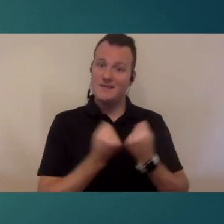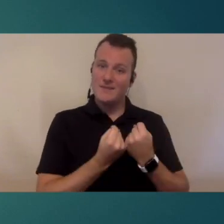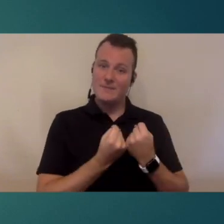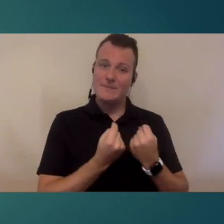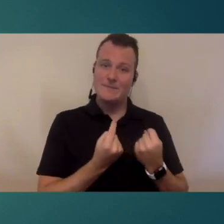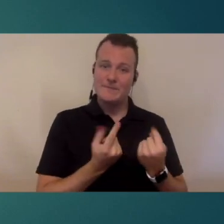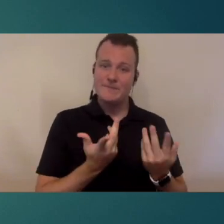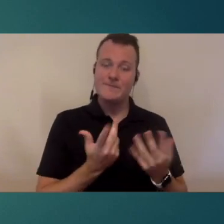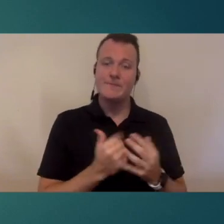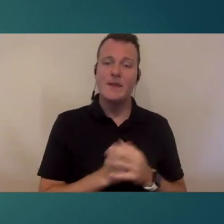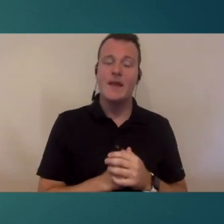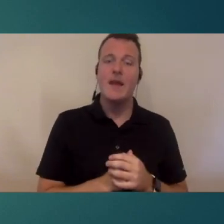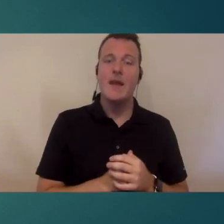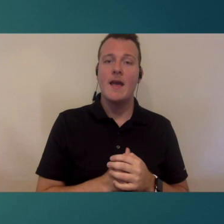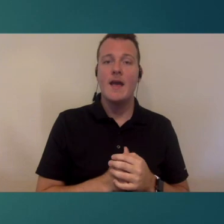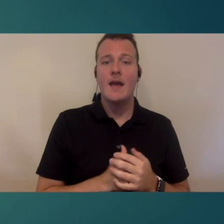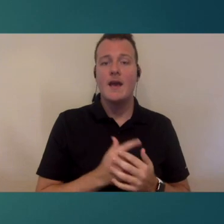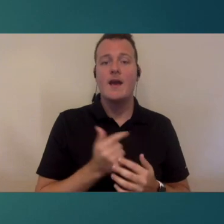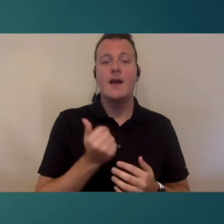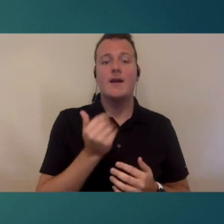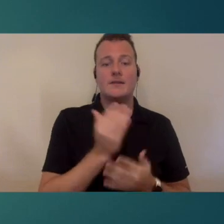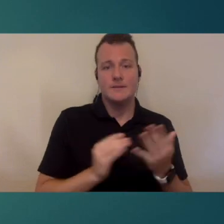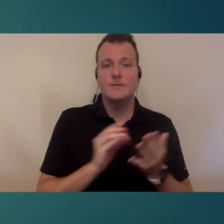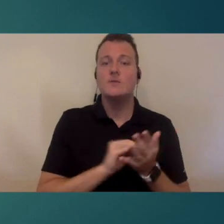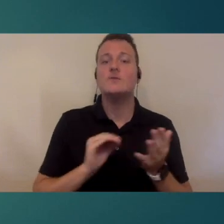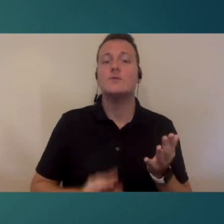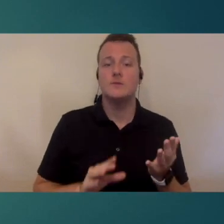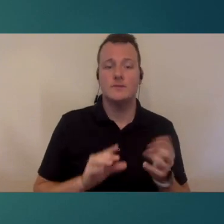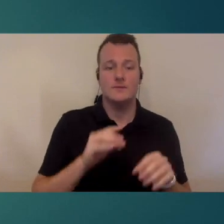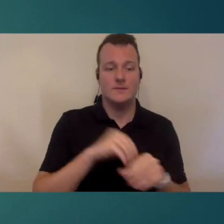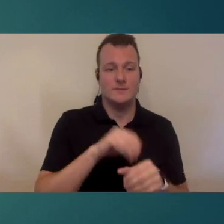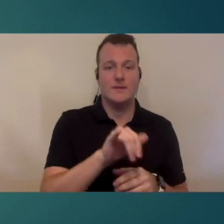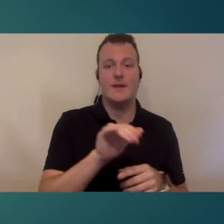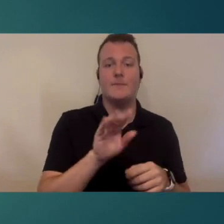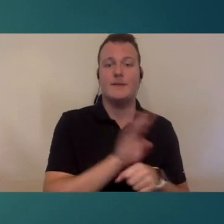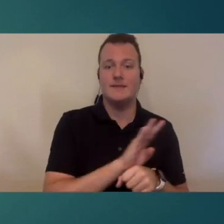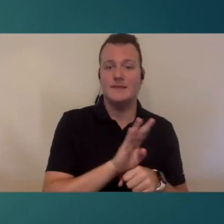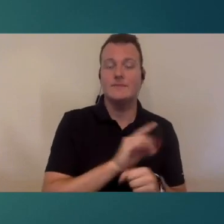our office, and you know, I've had students in the practice who sometimes